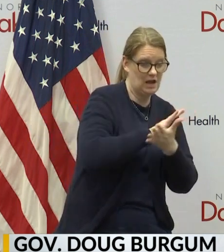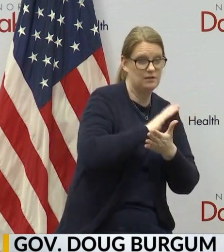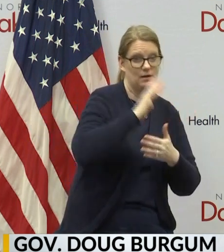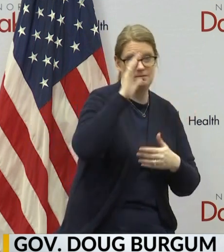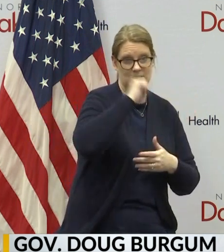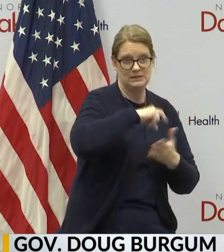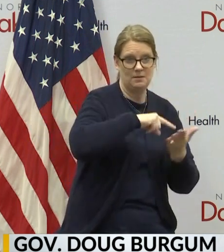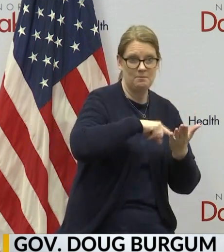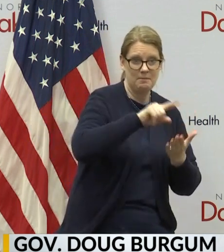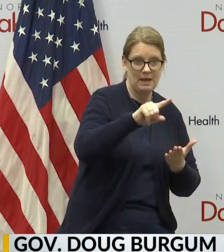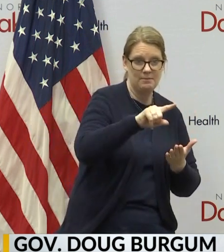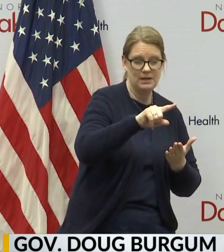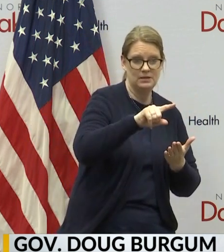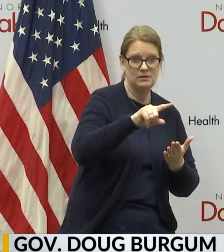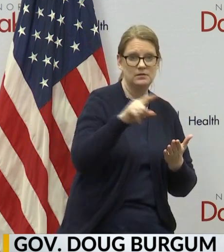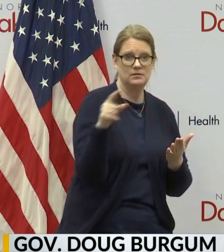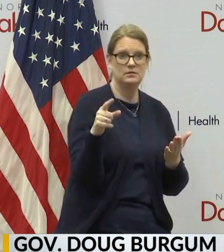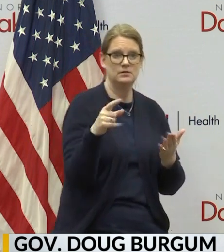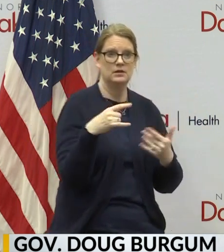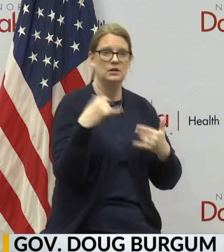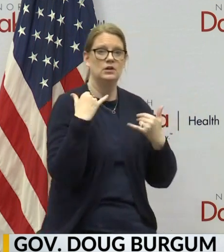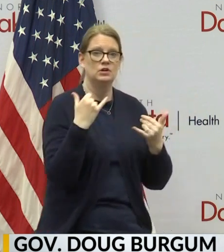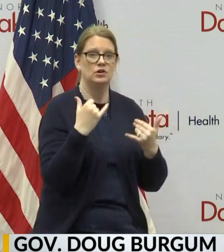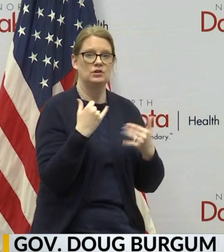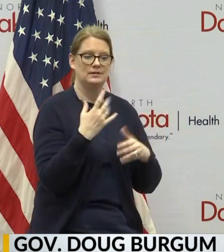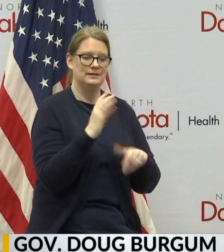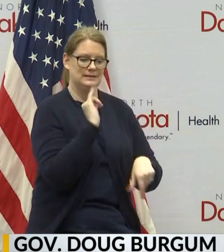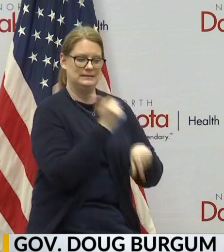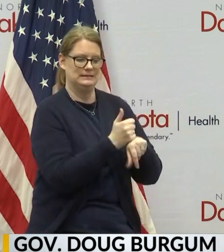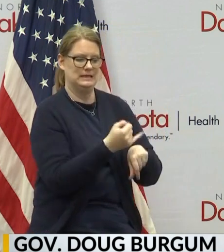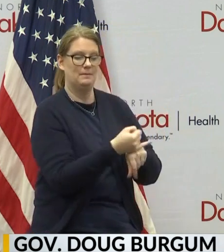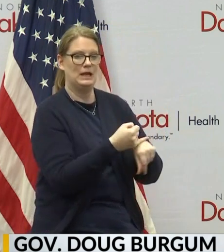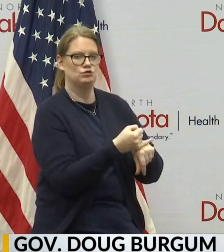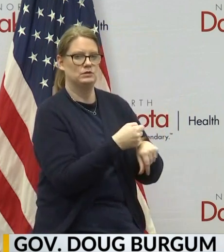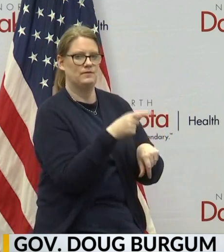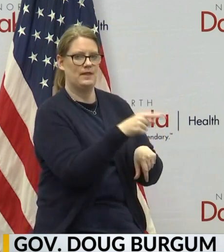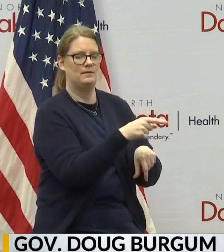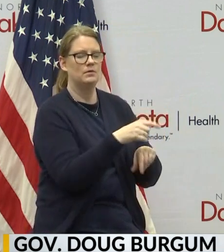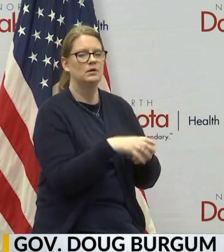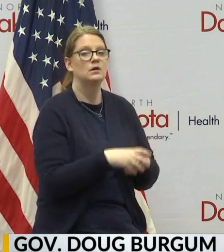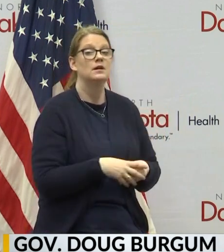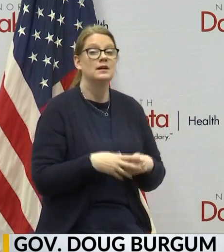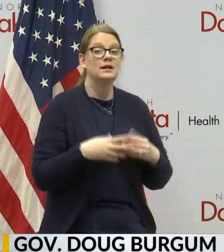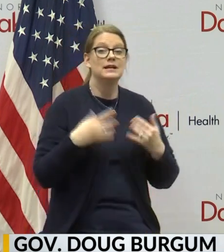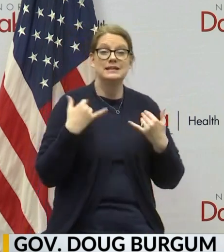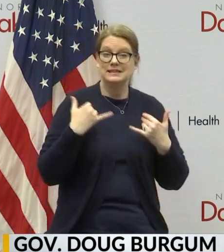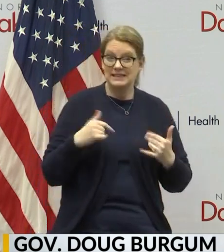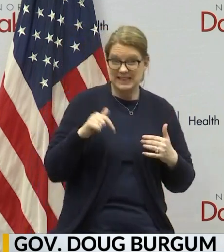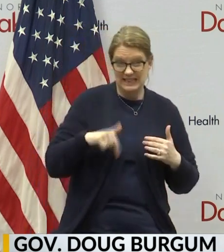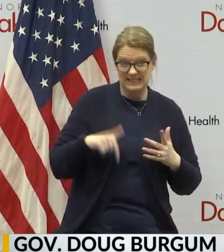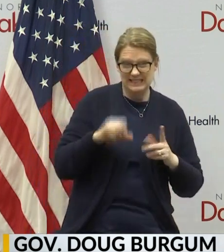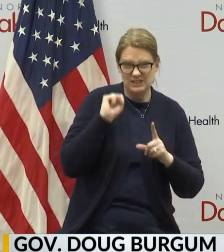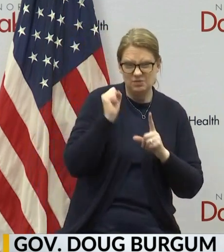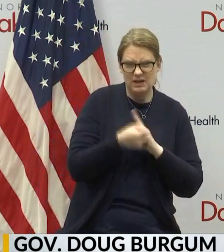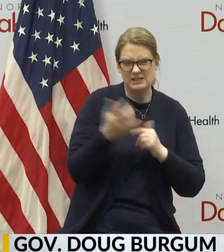REPORTS AND MAKE QUARTERLY PAYMENTS, AND IF EMPLOYERS ARE LATE IN FILING THOSE DOCUMENTS OR MISS A PAYMENT, THE LAW REQUIRES US TO CURRENTLY ASSESS